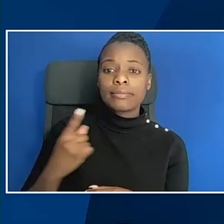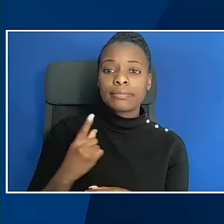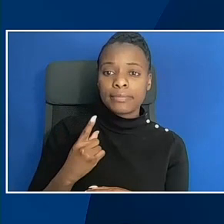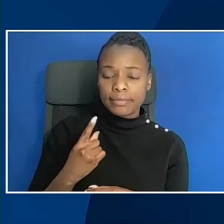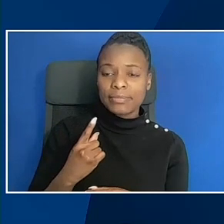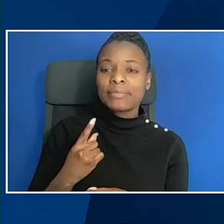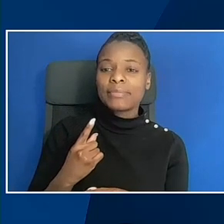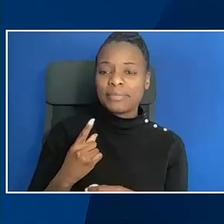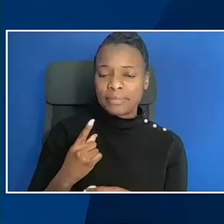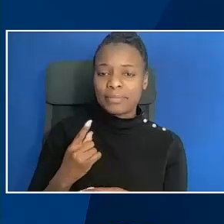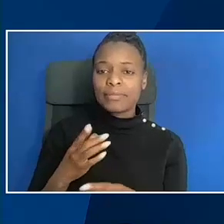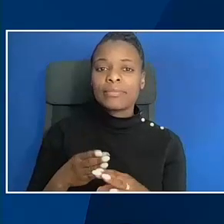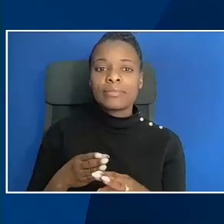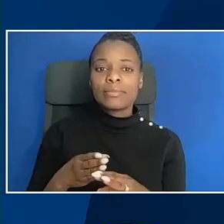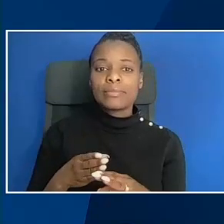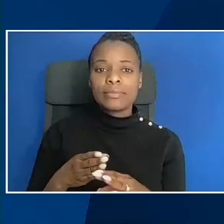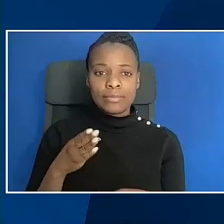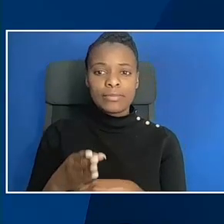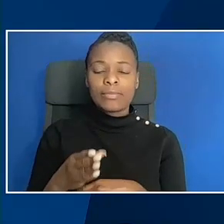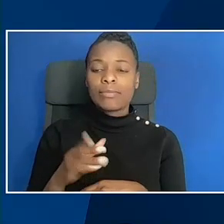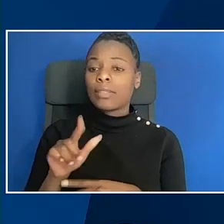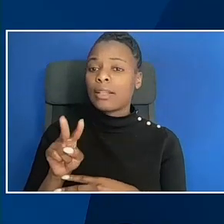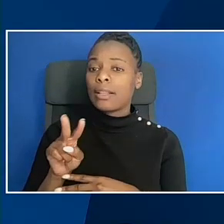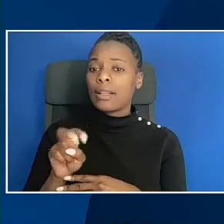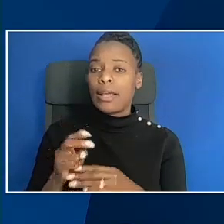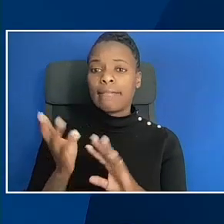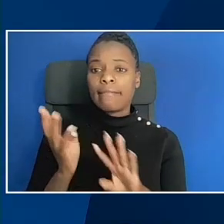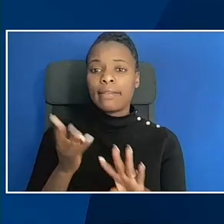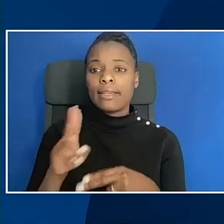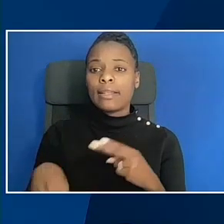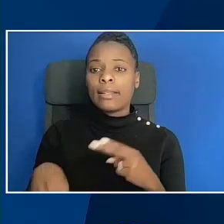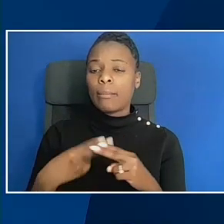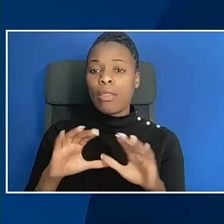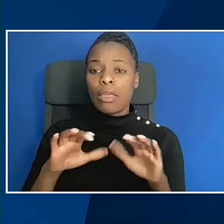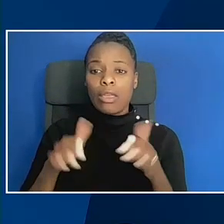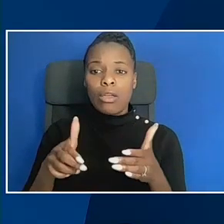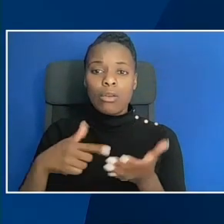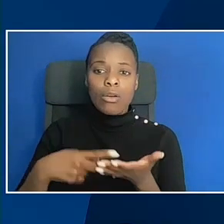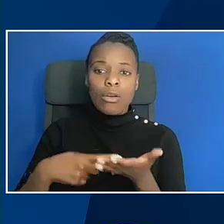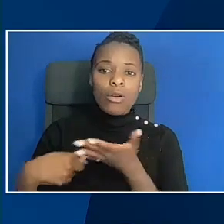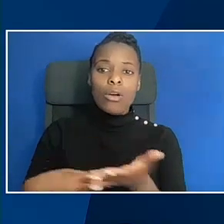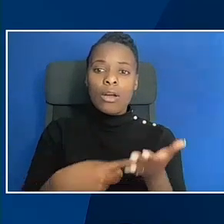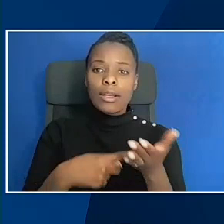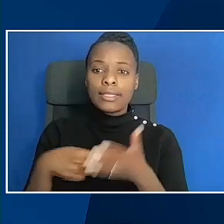feed regarding the caucus process. Wanted to be sure that the public was